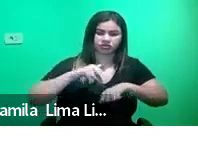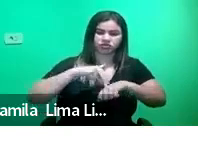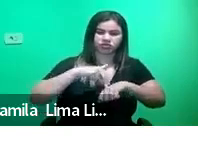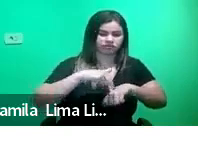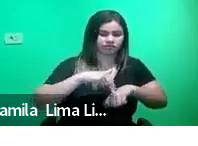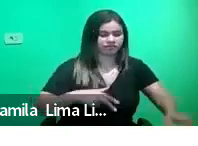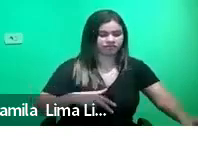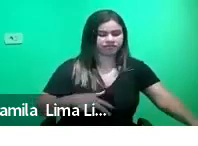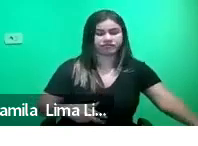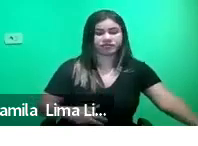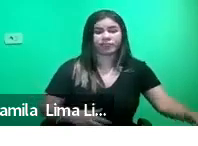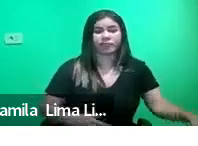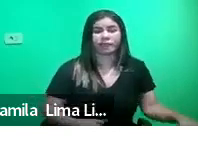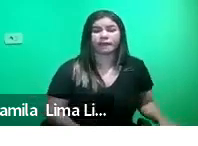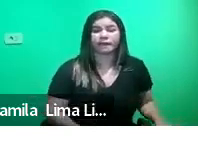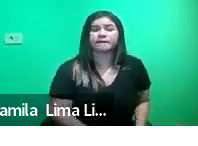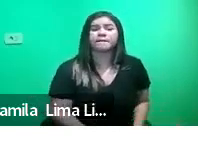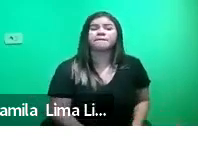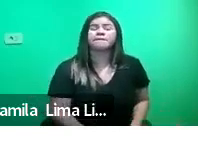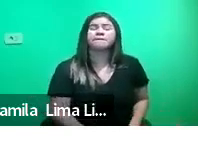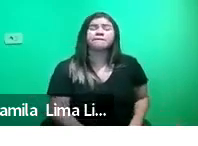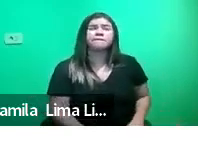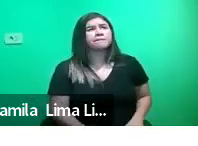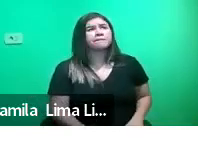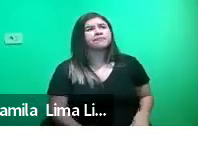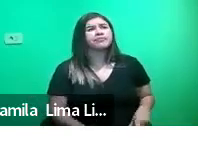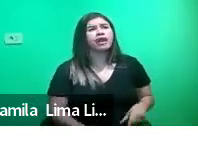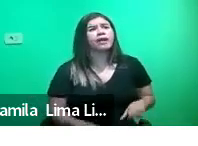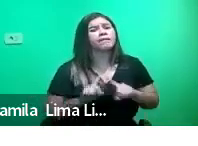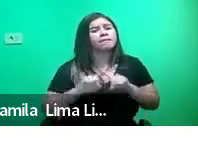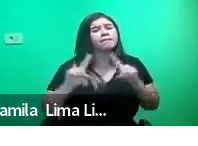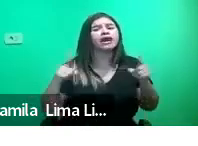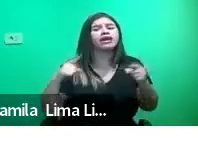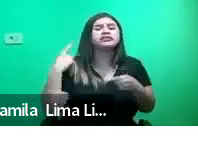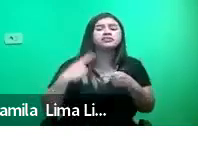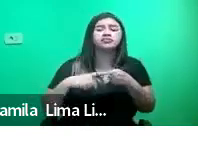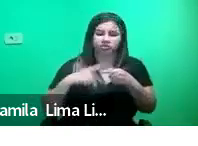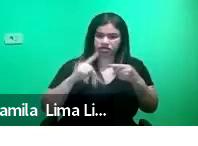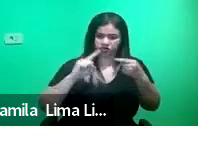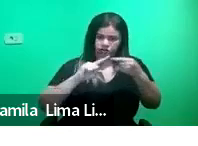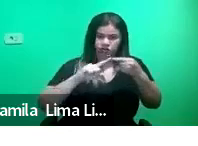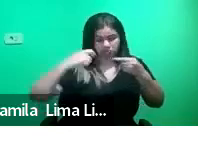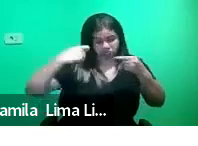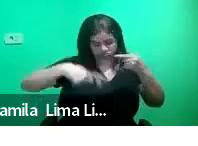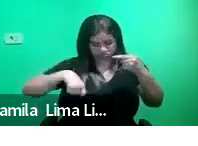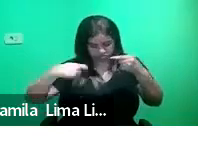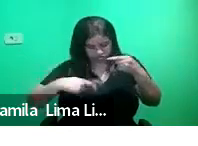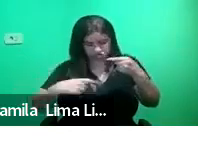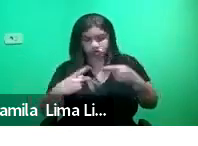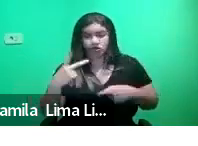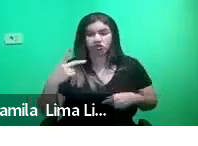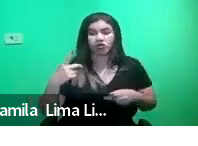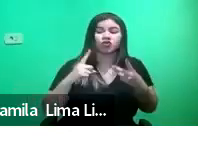but there is a an an opposite an opposite motive of apparently equal equal strength. I do